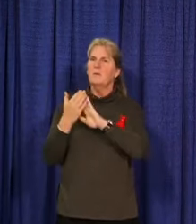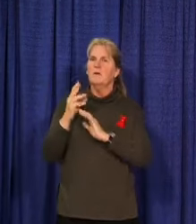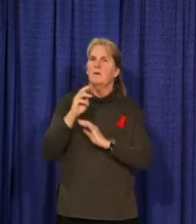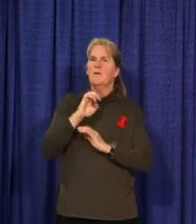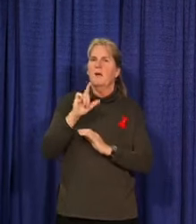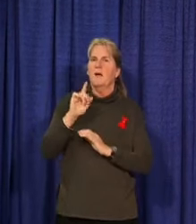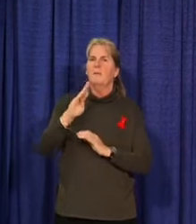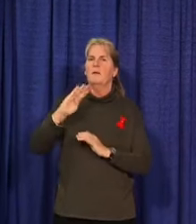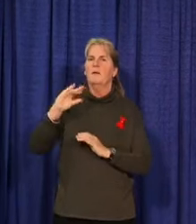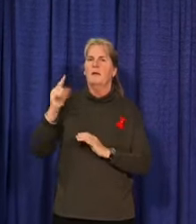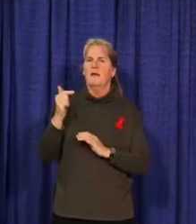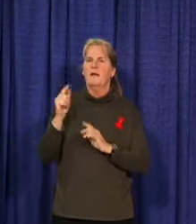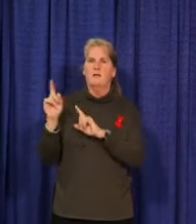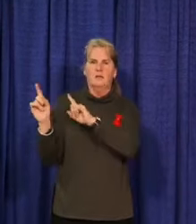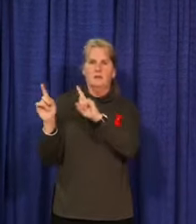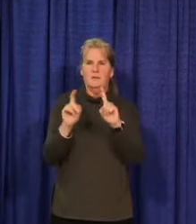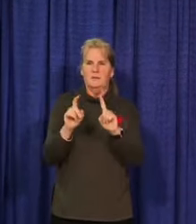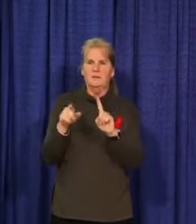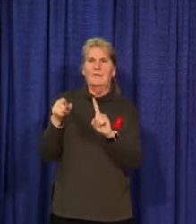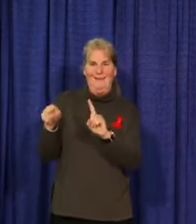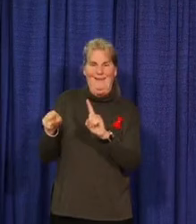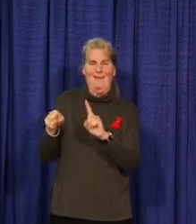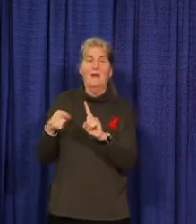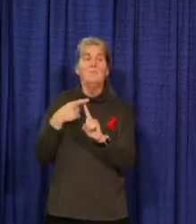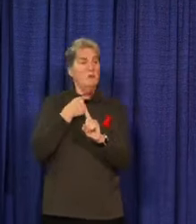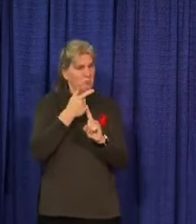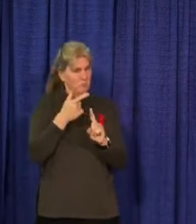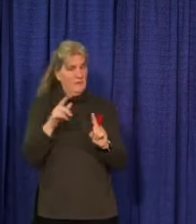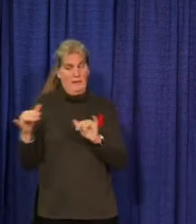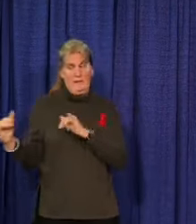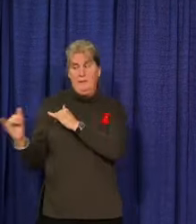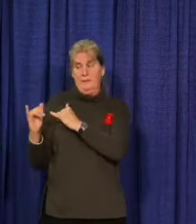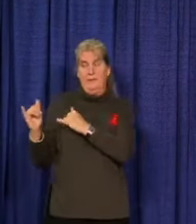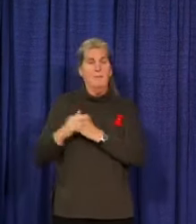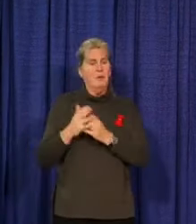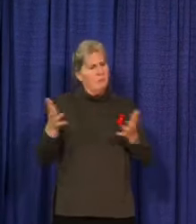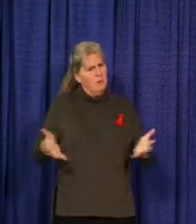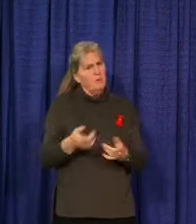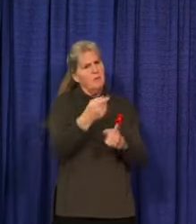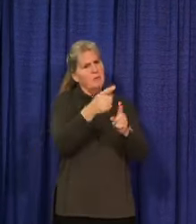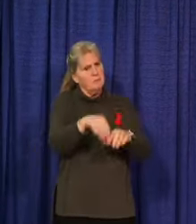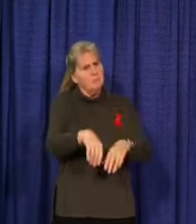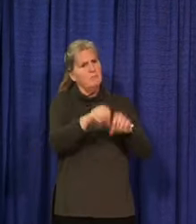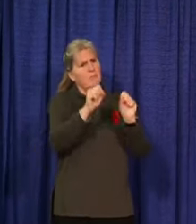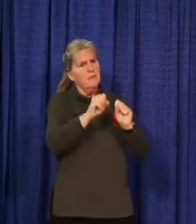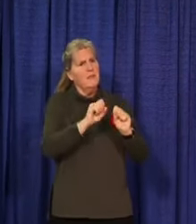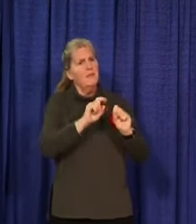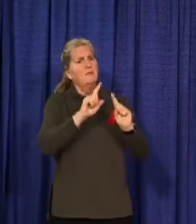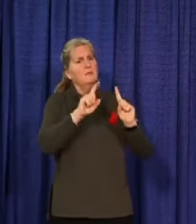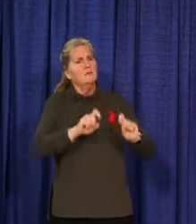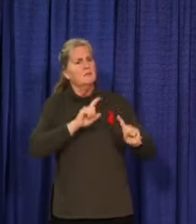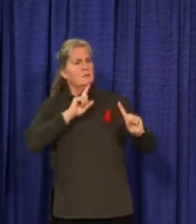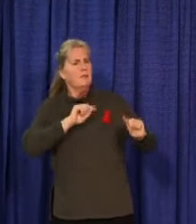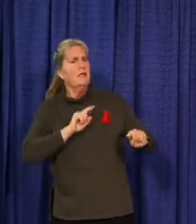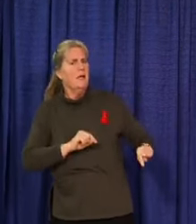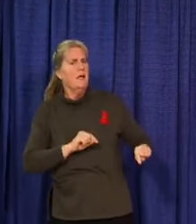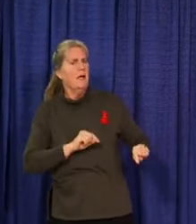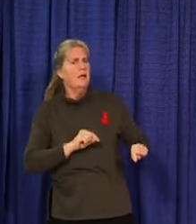well-being survey, and like her, I do encourage you to fill out the survey.